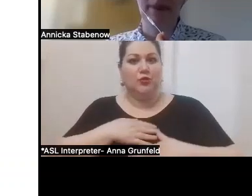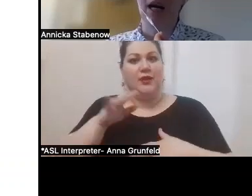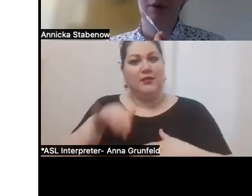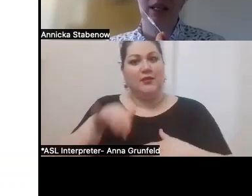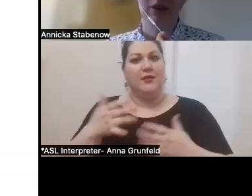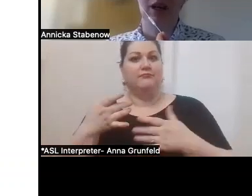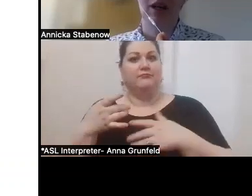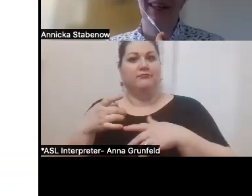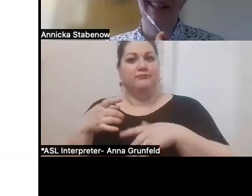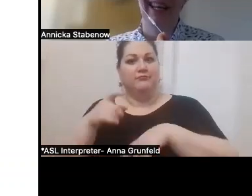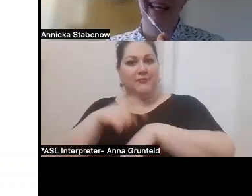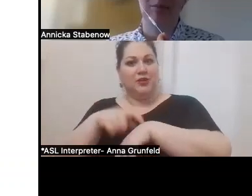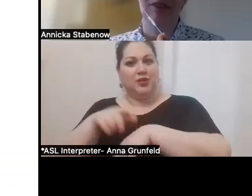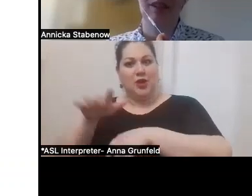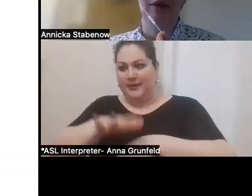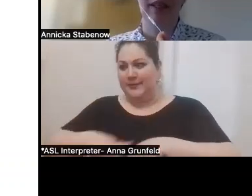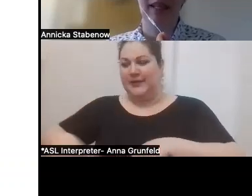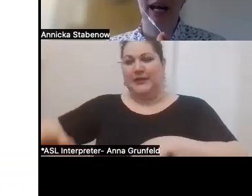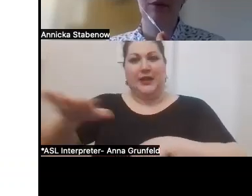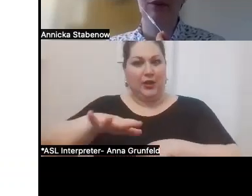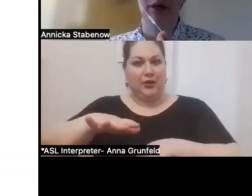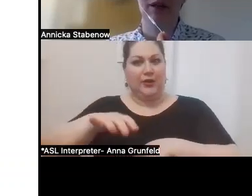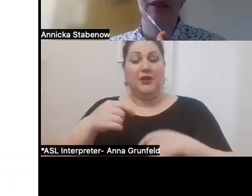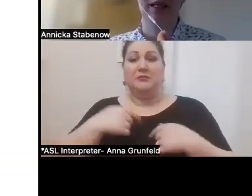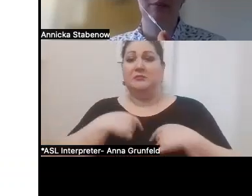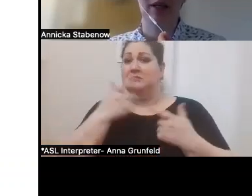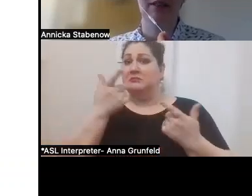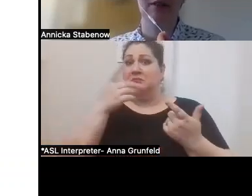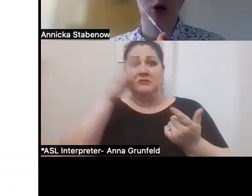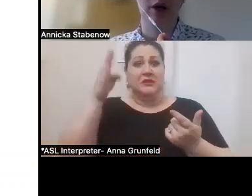I was never taught that the names of the towns, parks and bodies of water